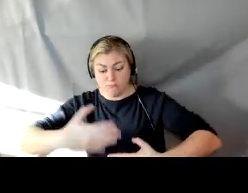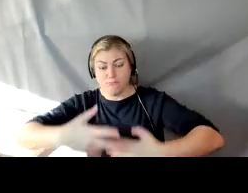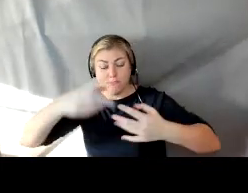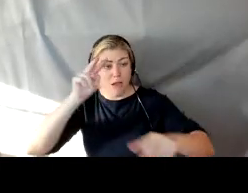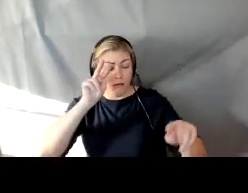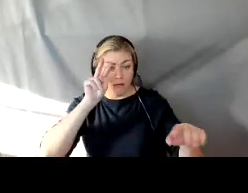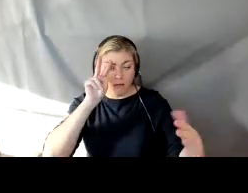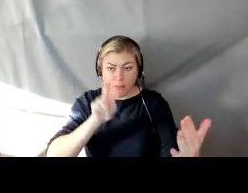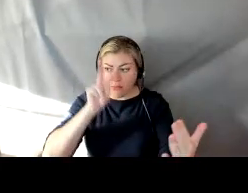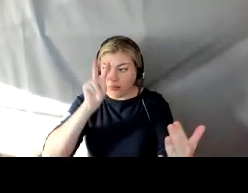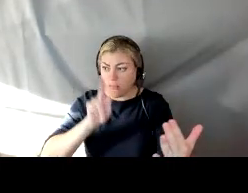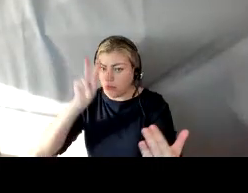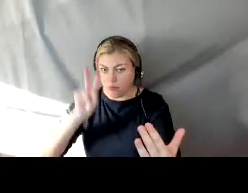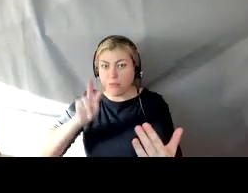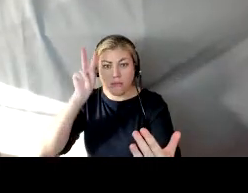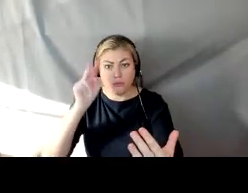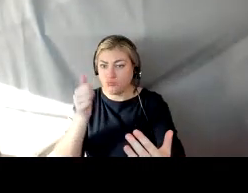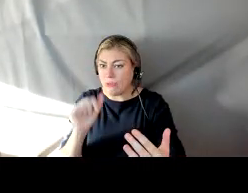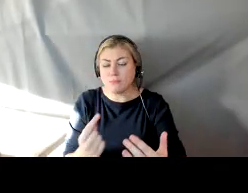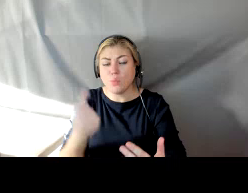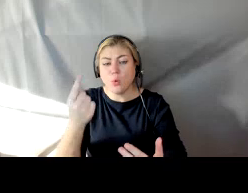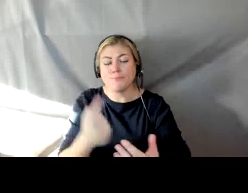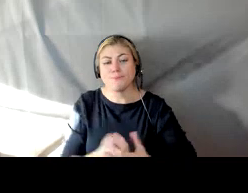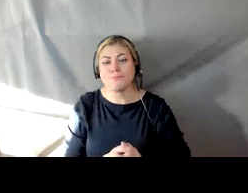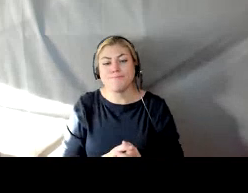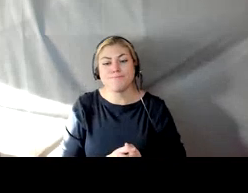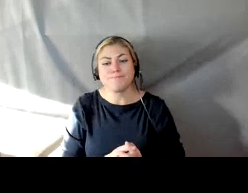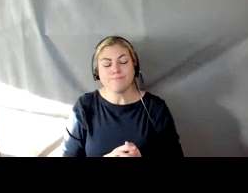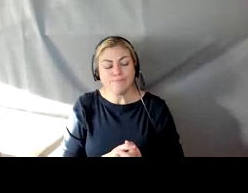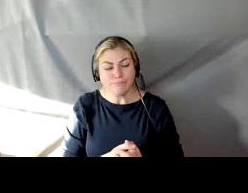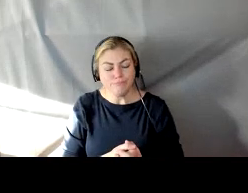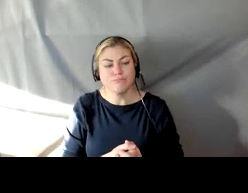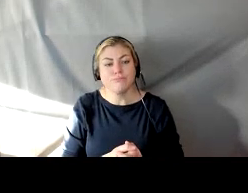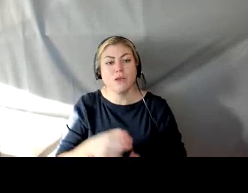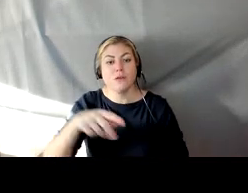And then the Park Service's role for the time being will be done with this study.